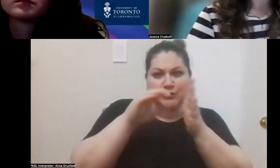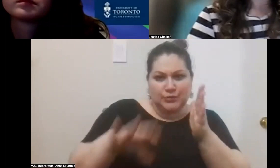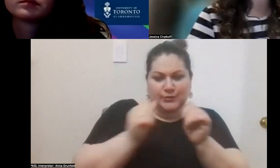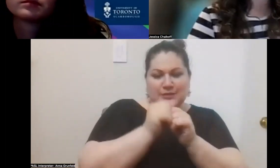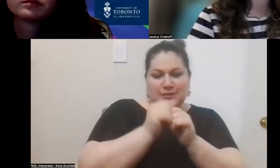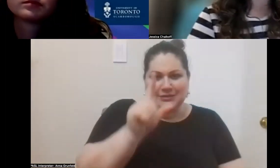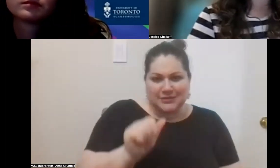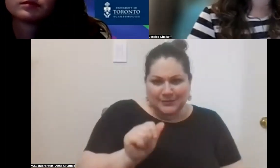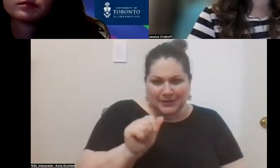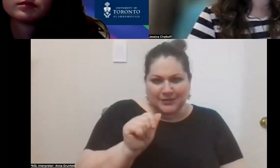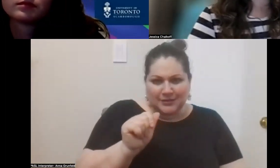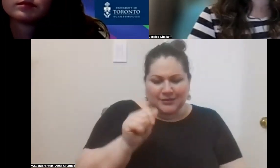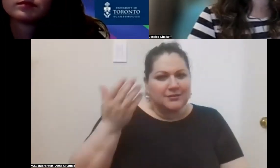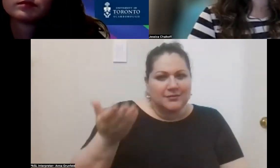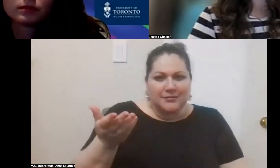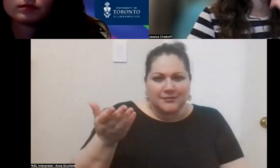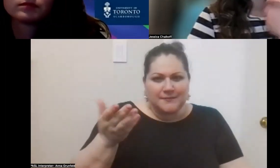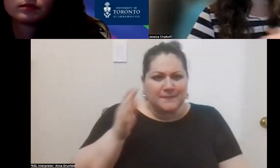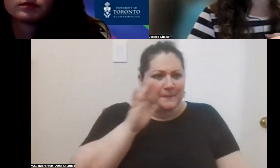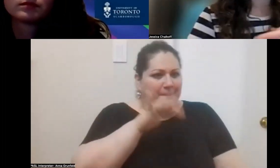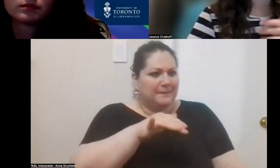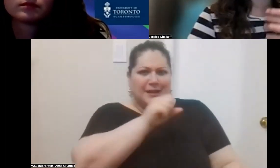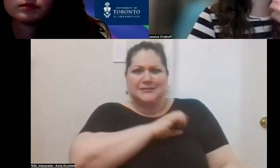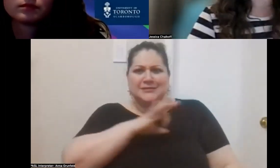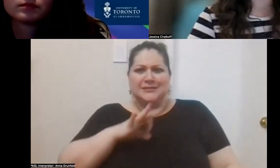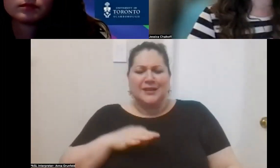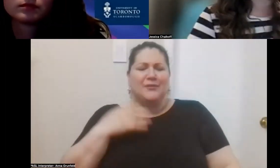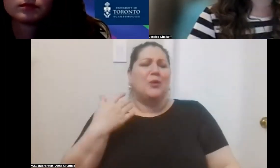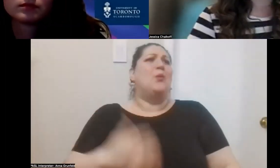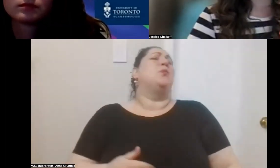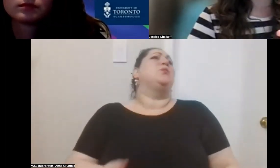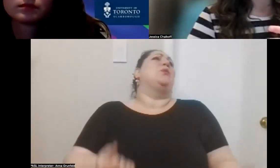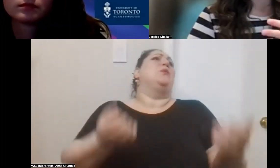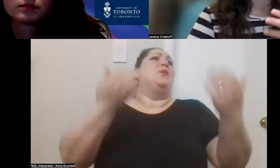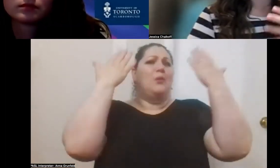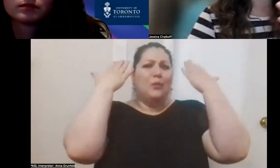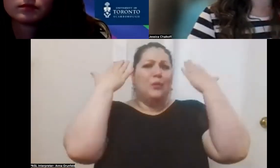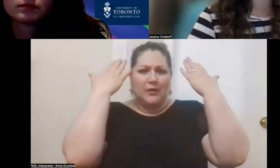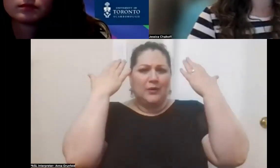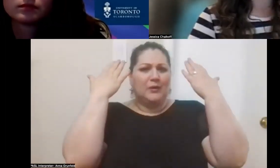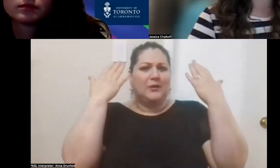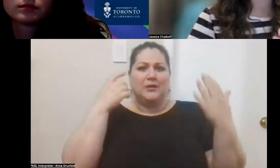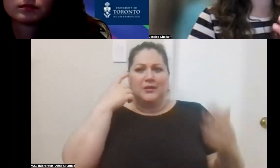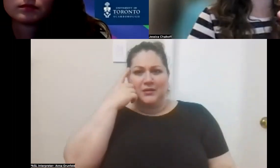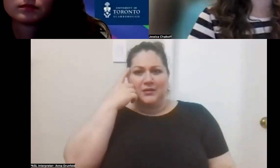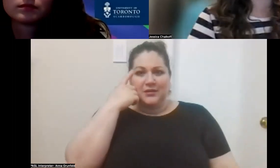And they were overworked to the point where we went through a constant turnover.